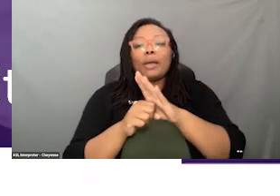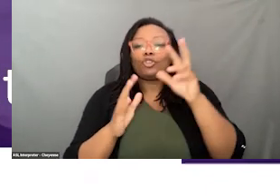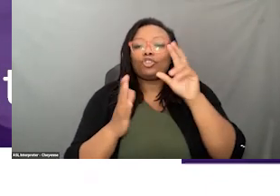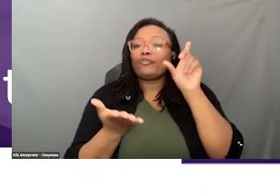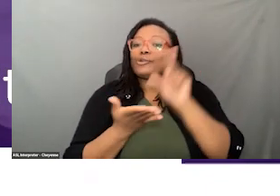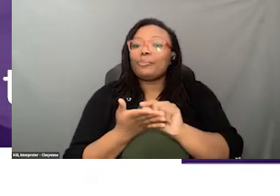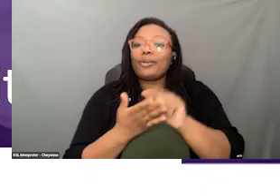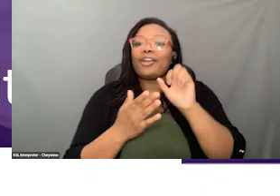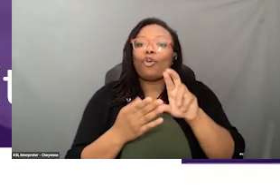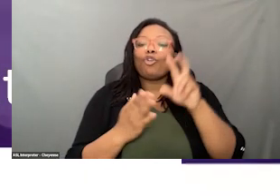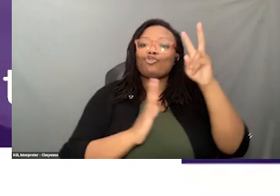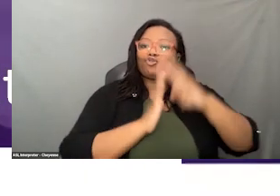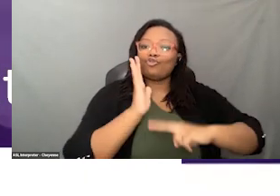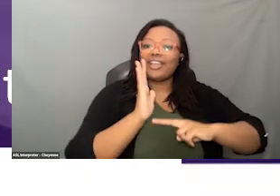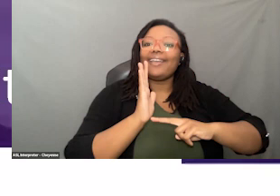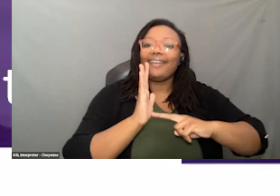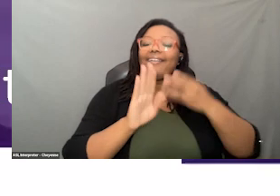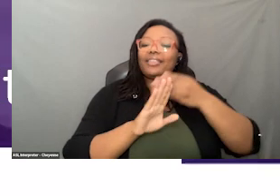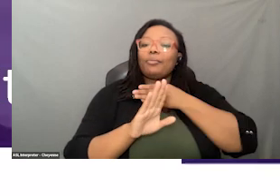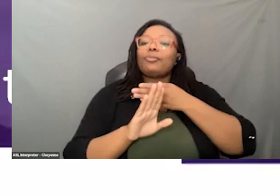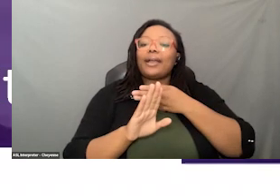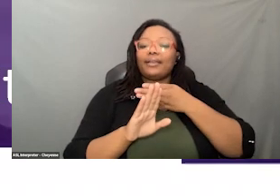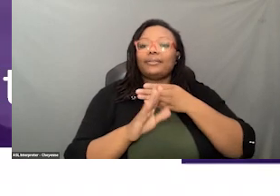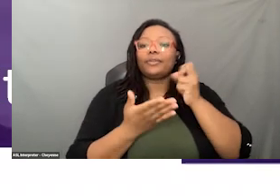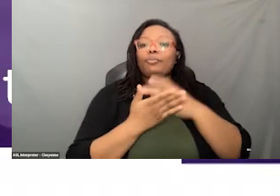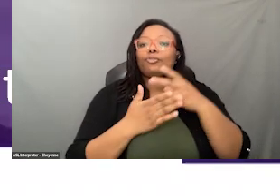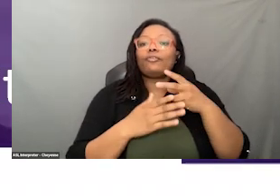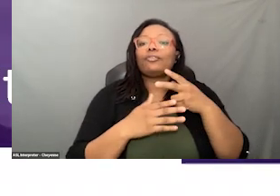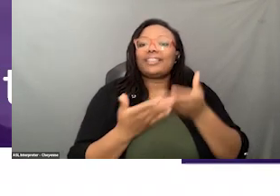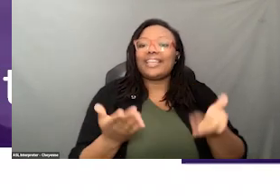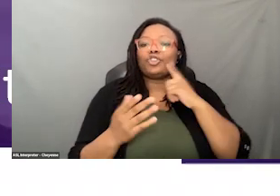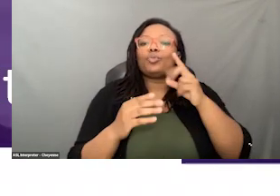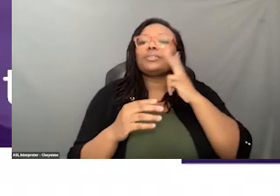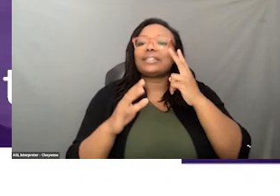or if you look at the actual prior approval maintenance, you'll see that they're broken